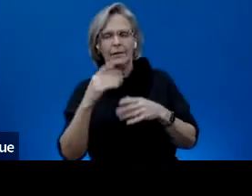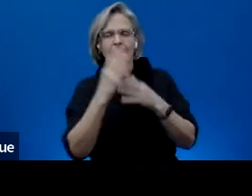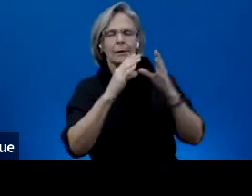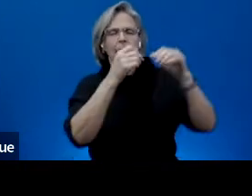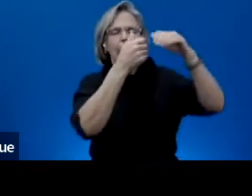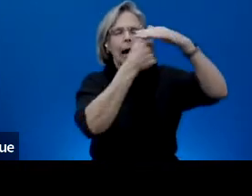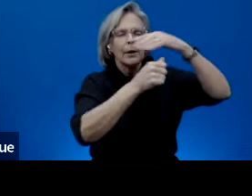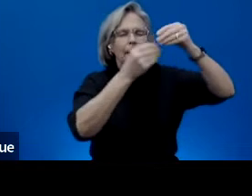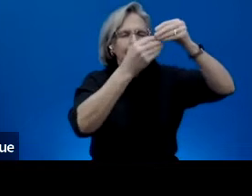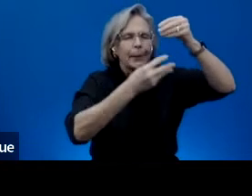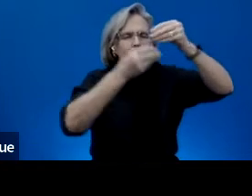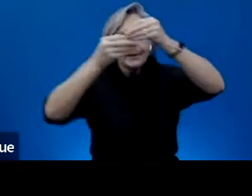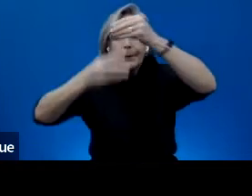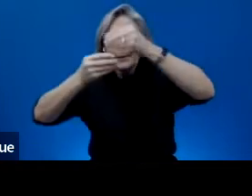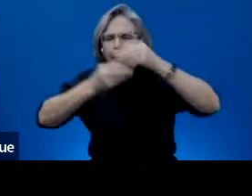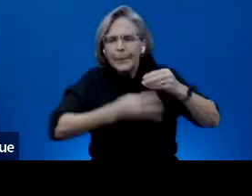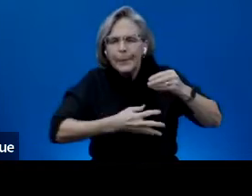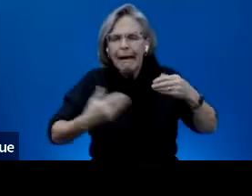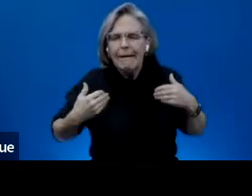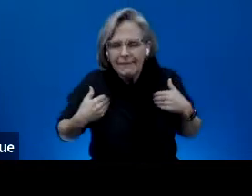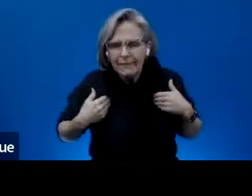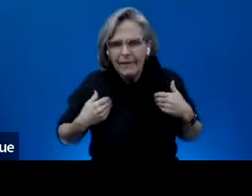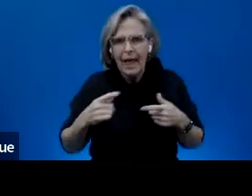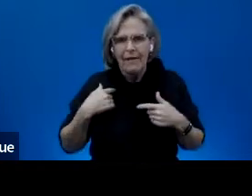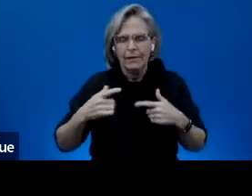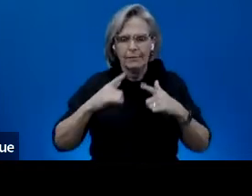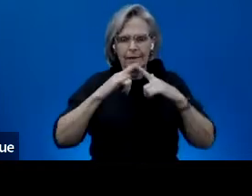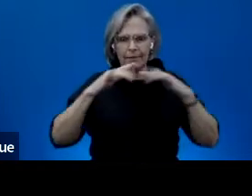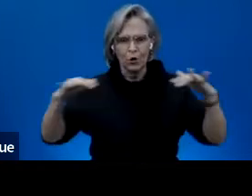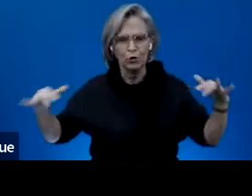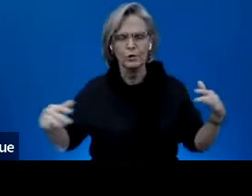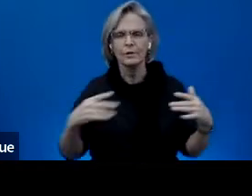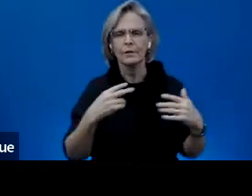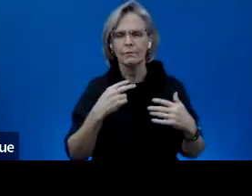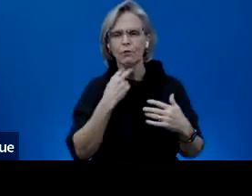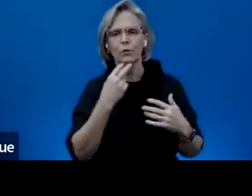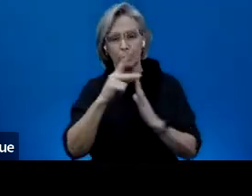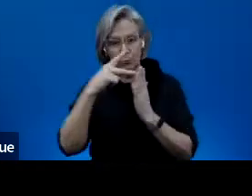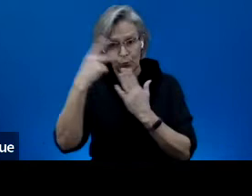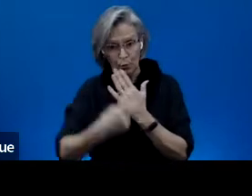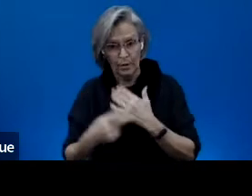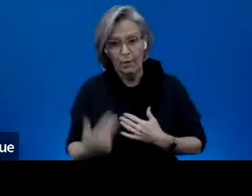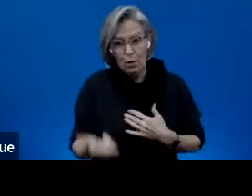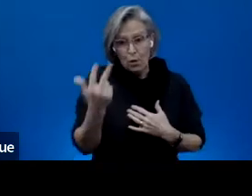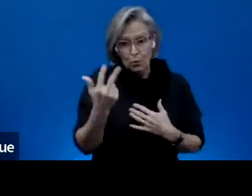So, we have what we call our Diverse Voices program where we save three slots for artists who self-identify